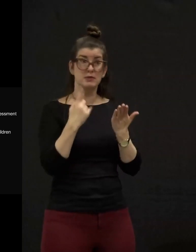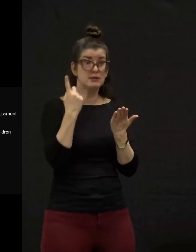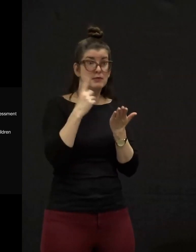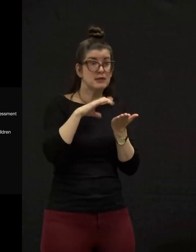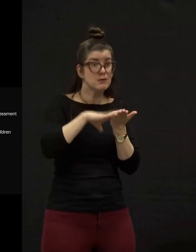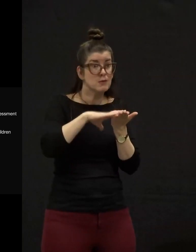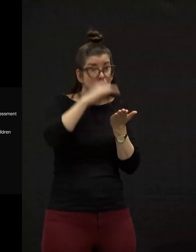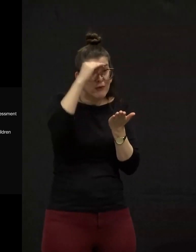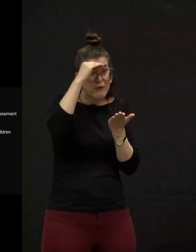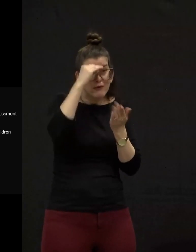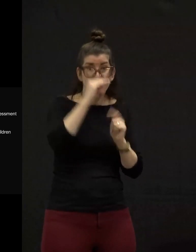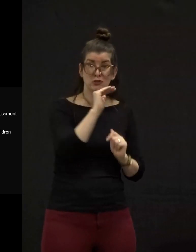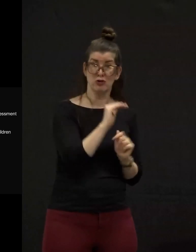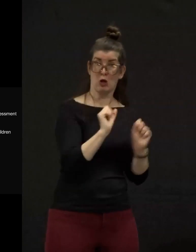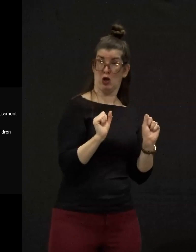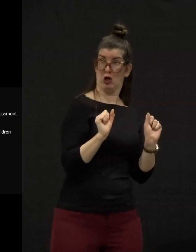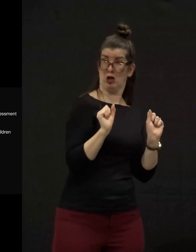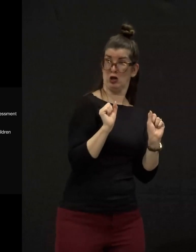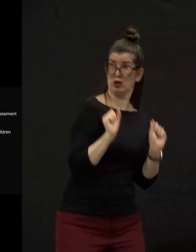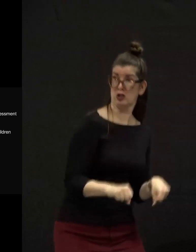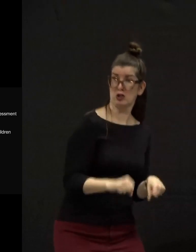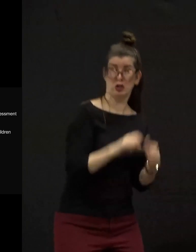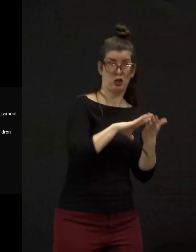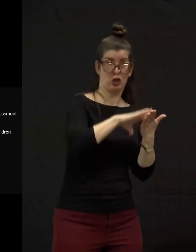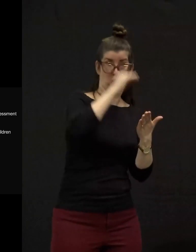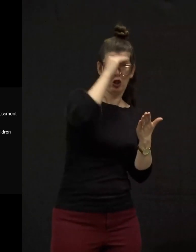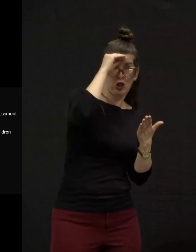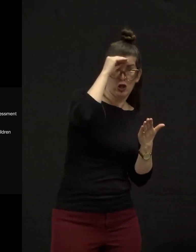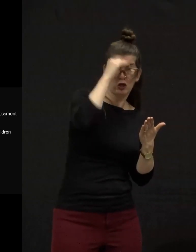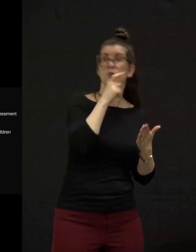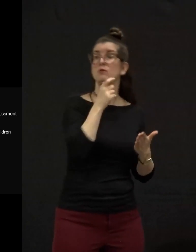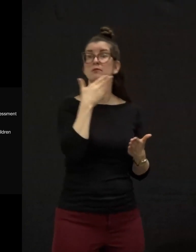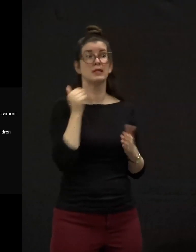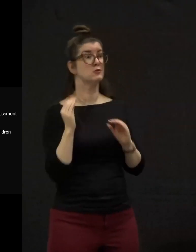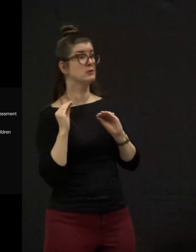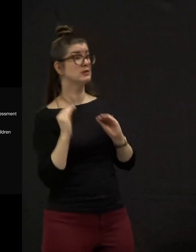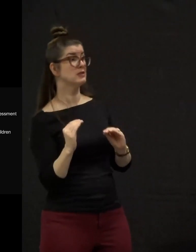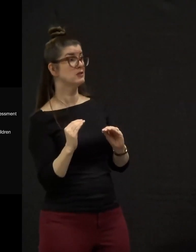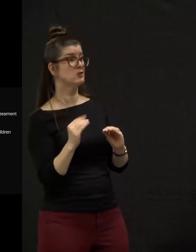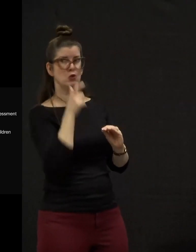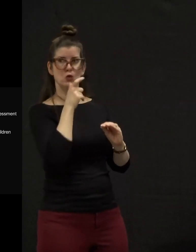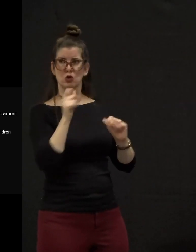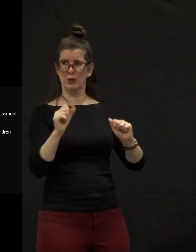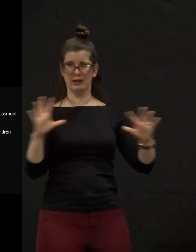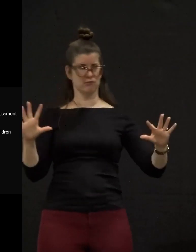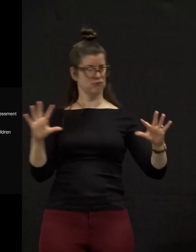that the child could learn and who would be best to teach? Who could we connect this child to